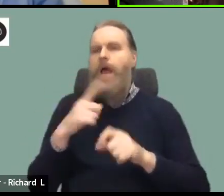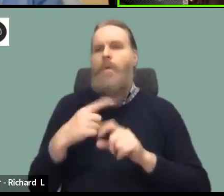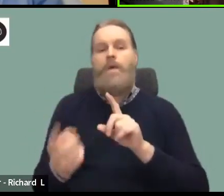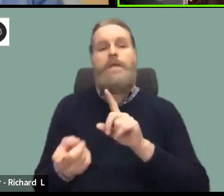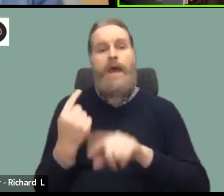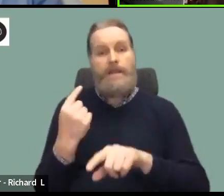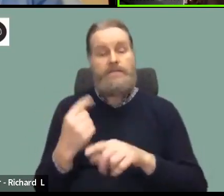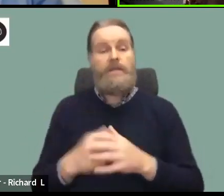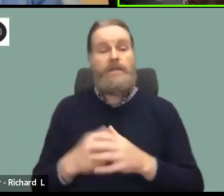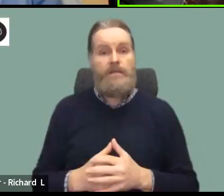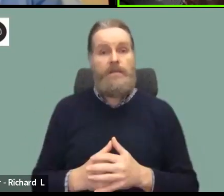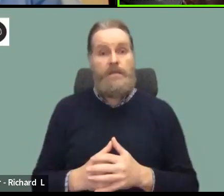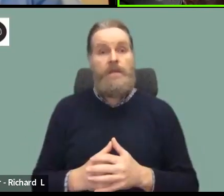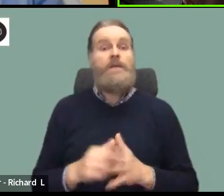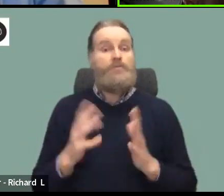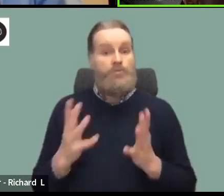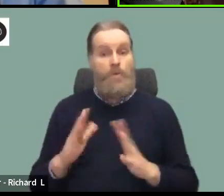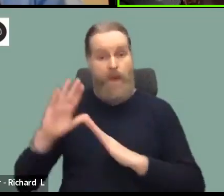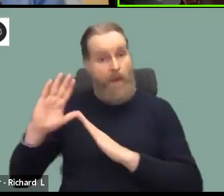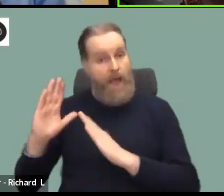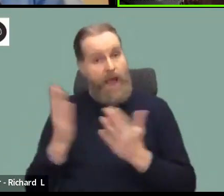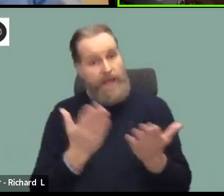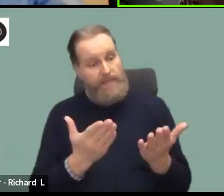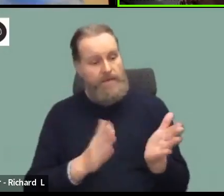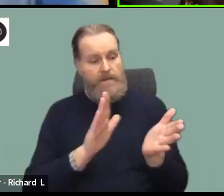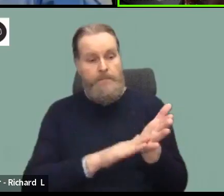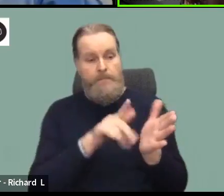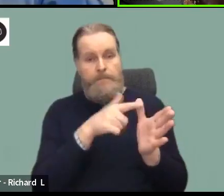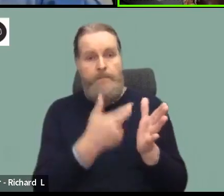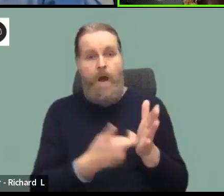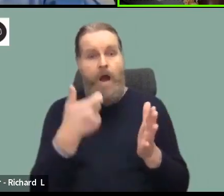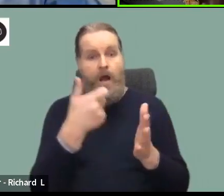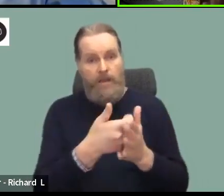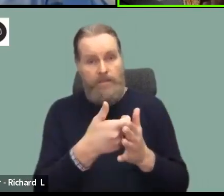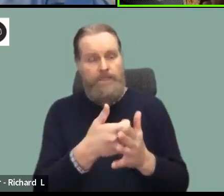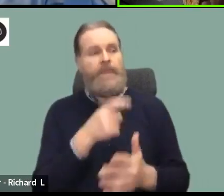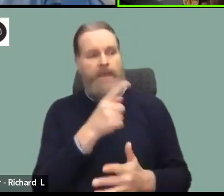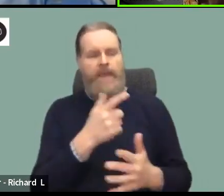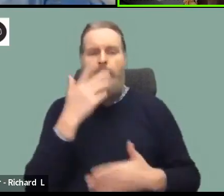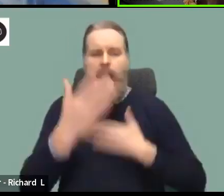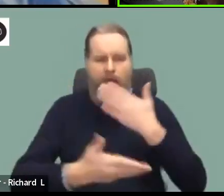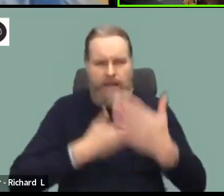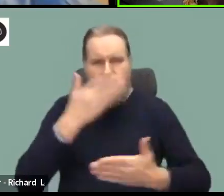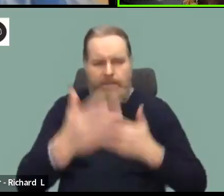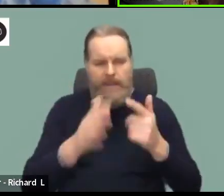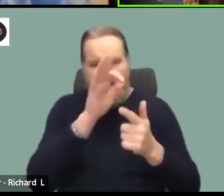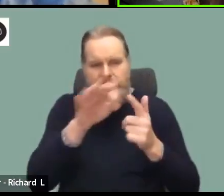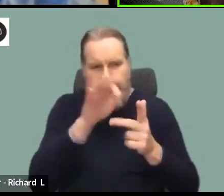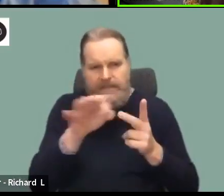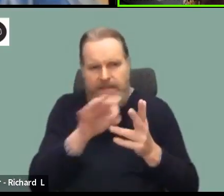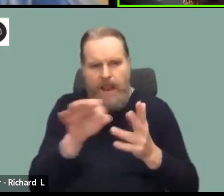that everybody gets an answer. So without any further ado So without any further ado, say. going to going to hand over now to mark Mark's been taught you threw in